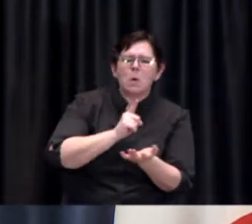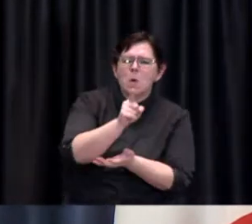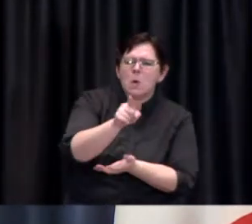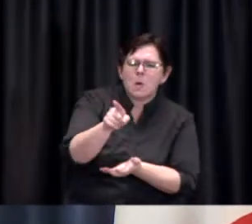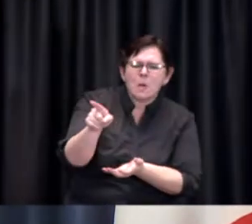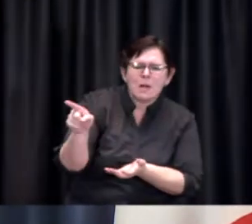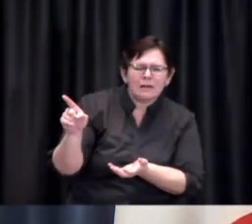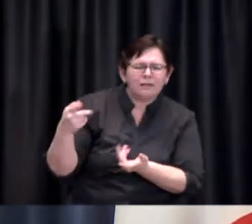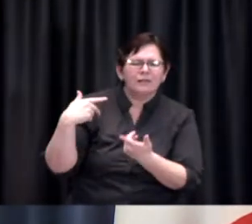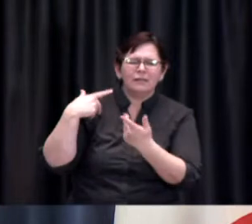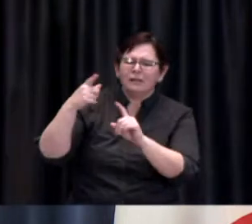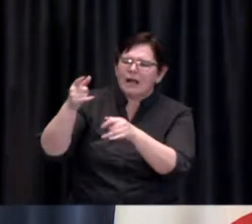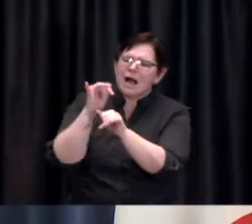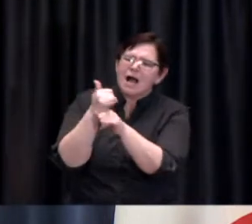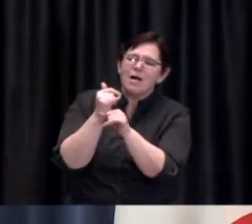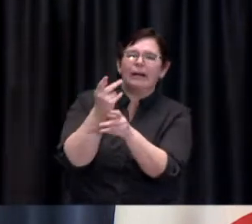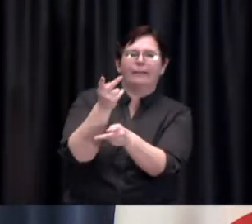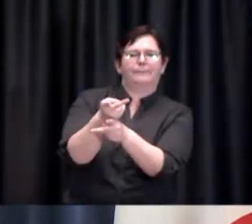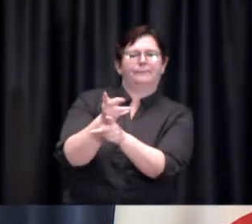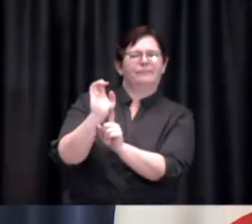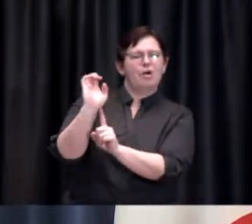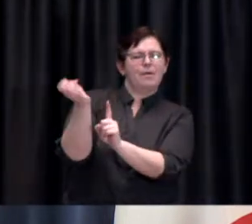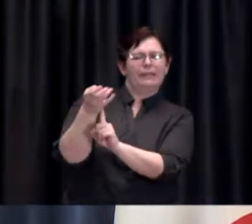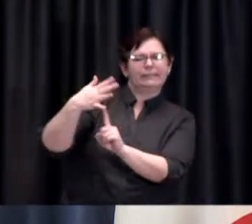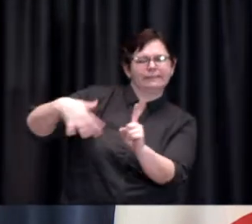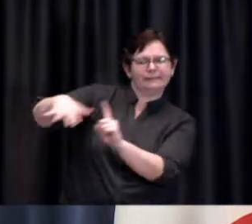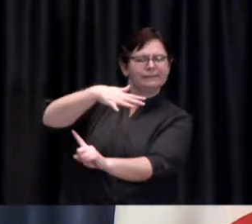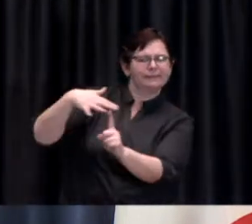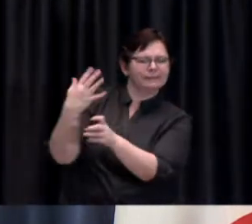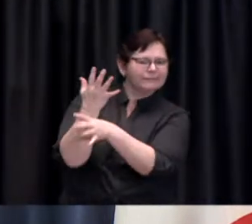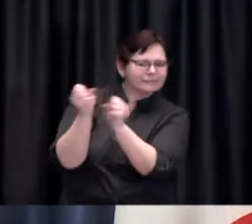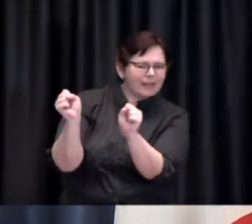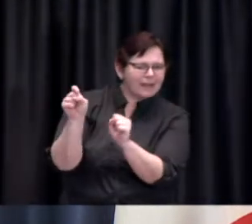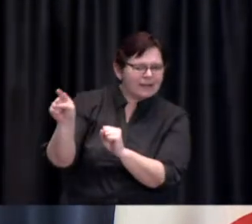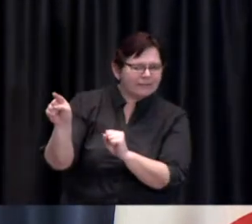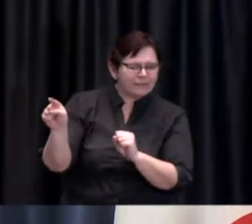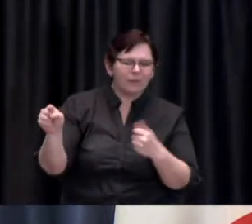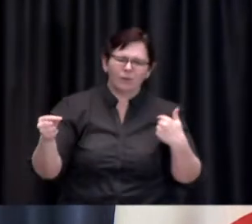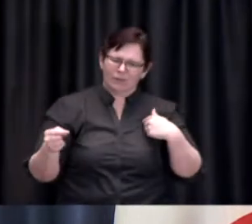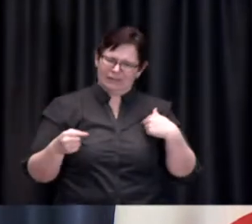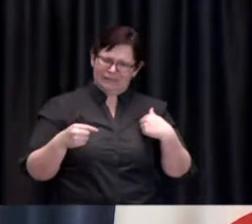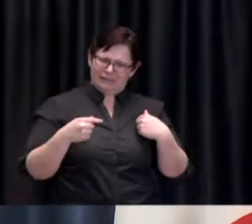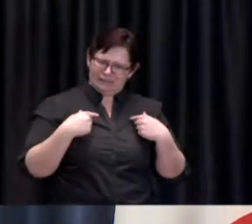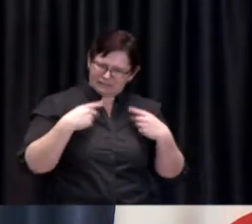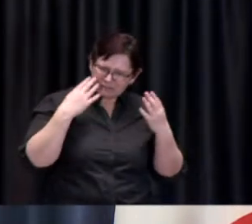and it was premised actually on the experiences that we noted within the context of our schools